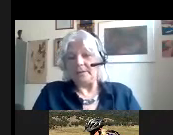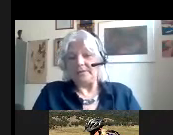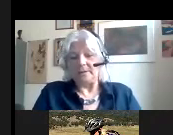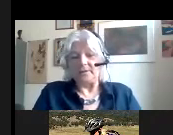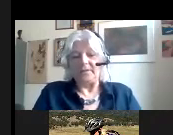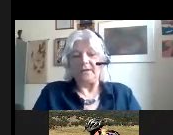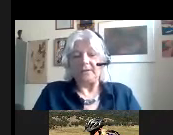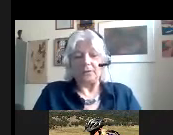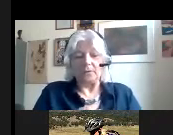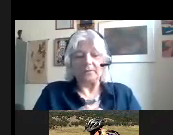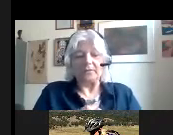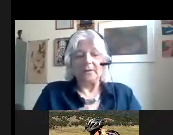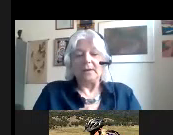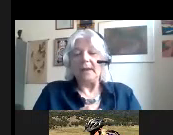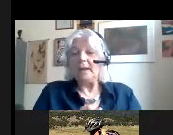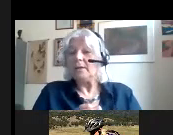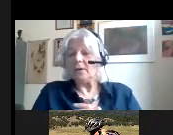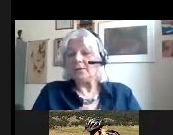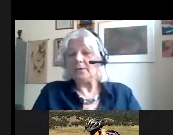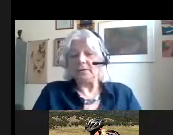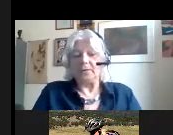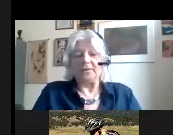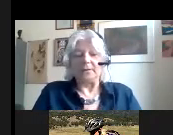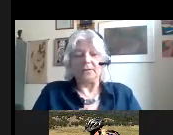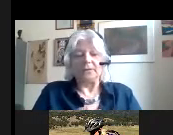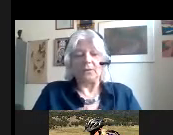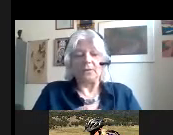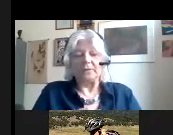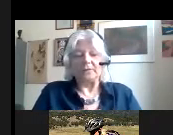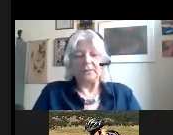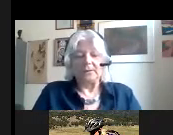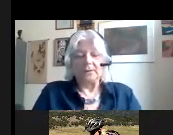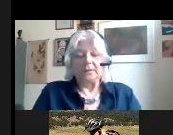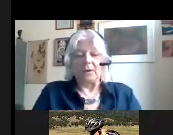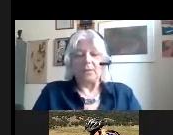convenience stores, and also an increase in liquor stores.